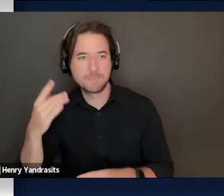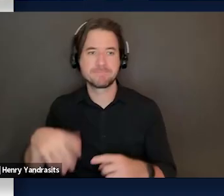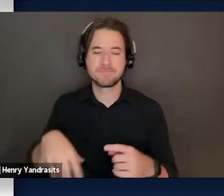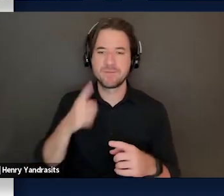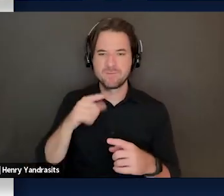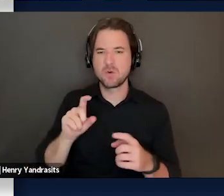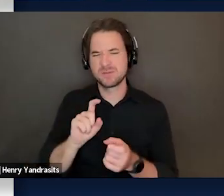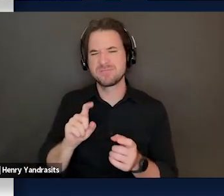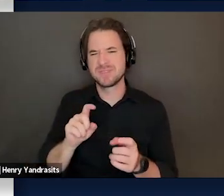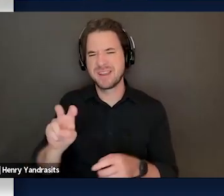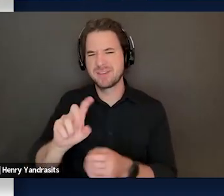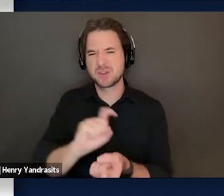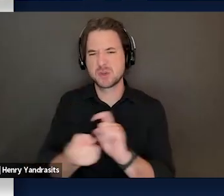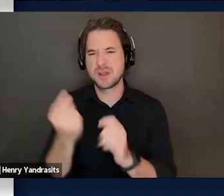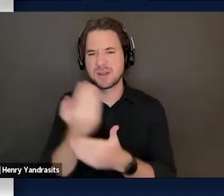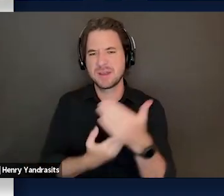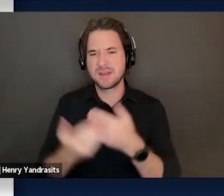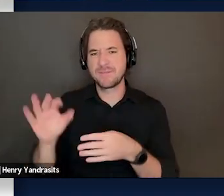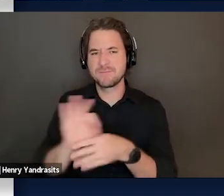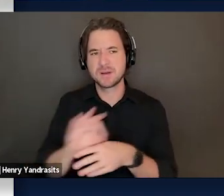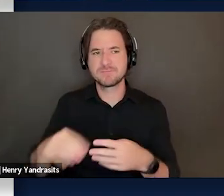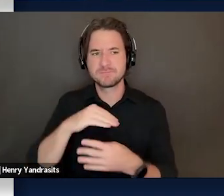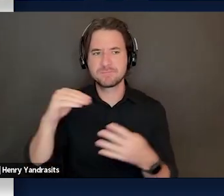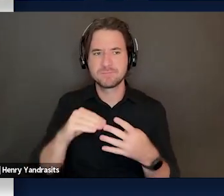The second one is the internal process of experience.